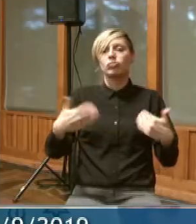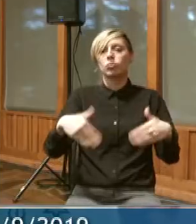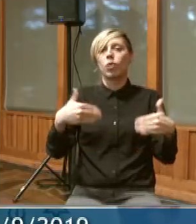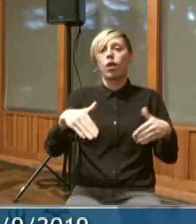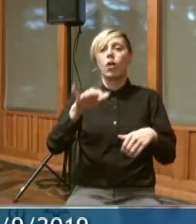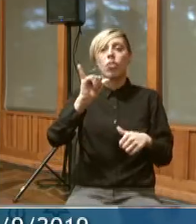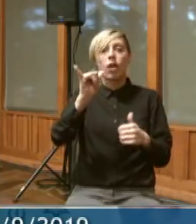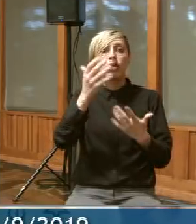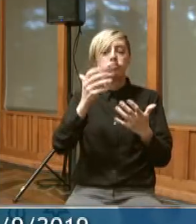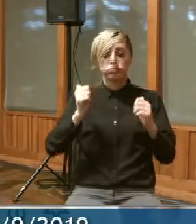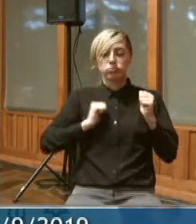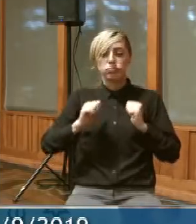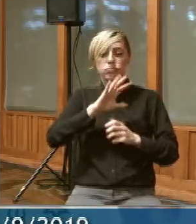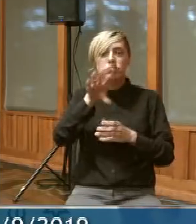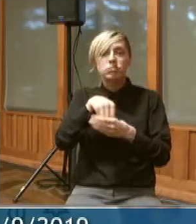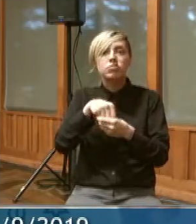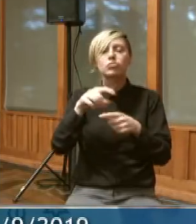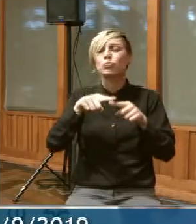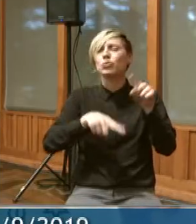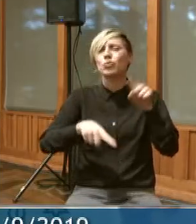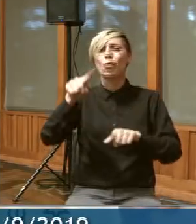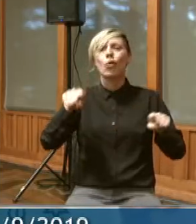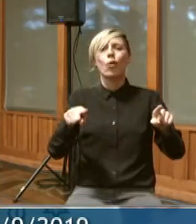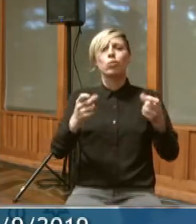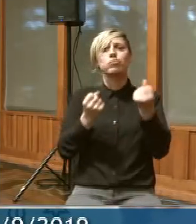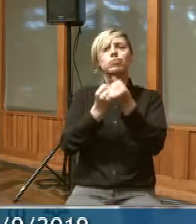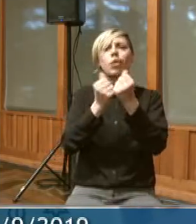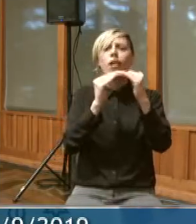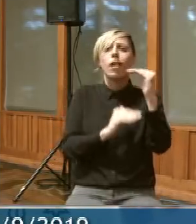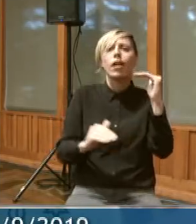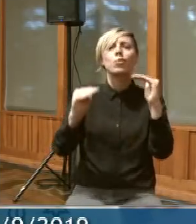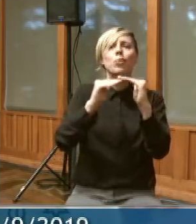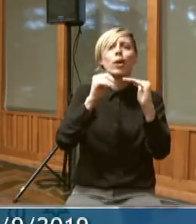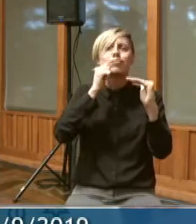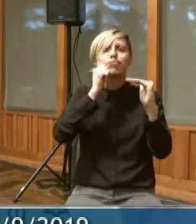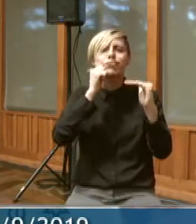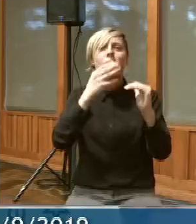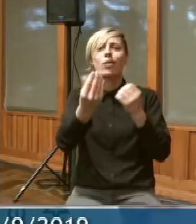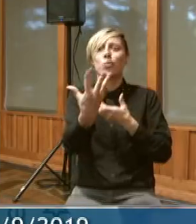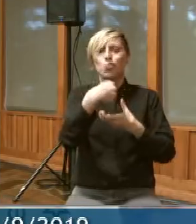AND PLACEMENT OF MULTITUDE OF JOB SHADOWS ONSET.